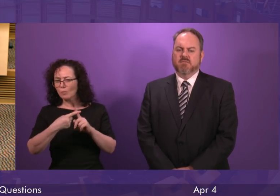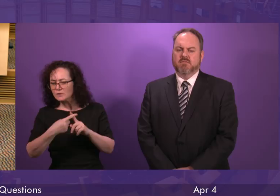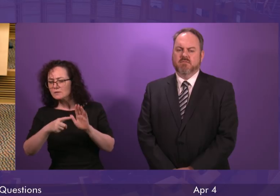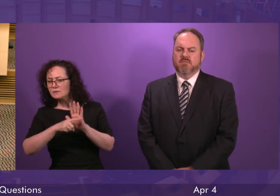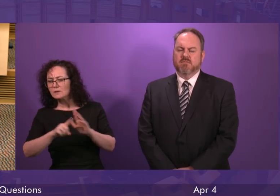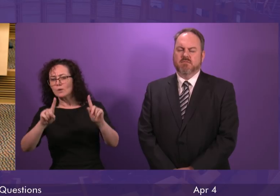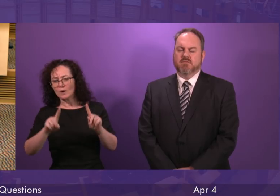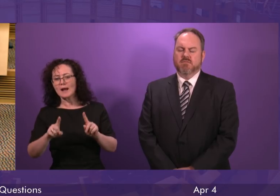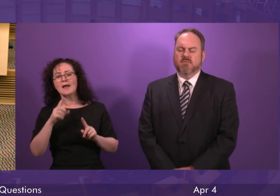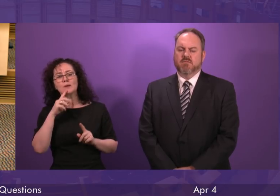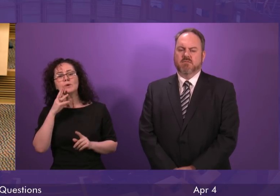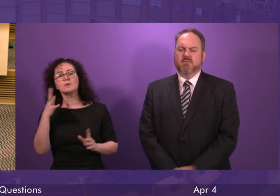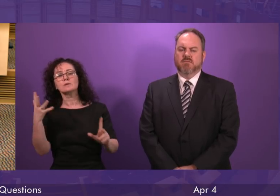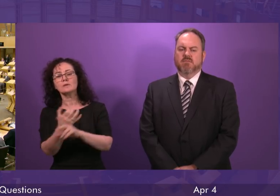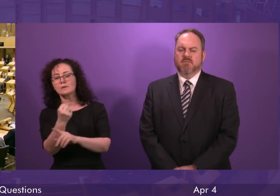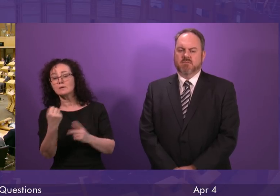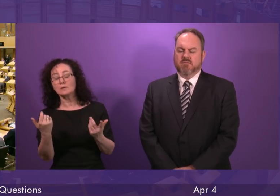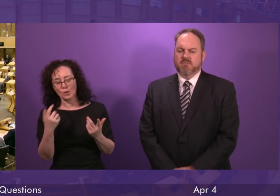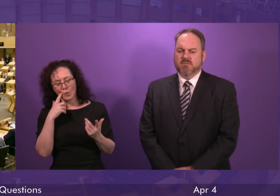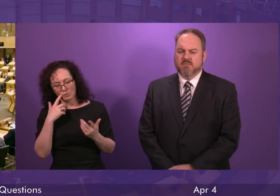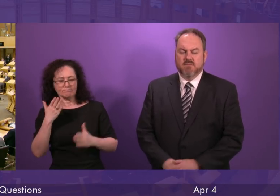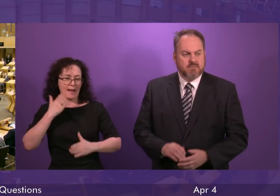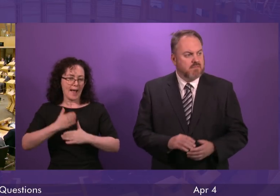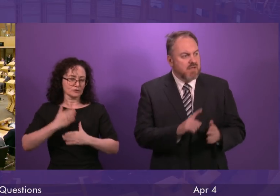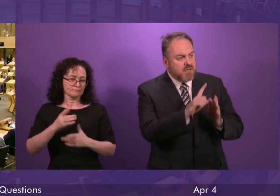that the actions that the then health secretary took demonstrate.